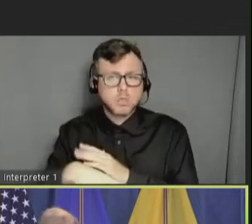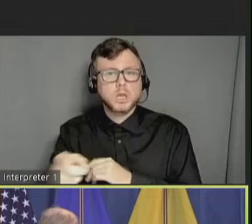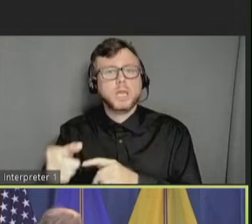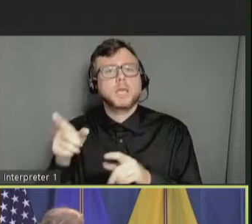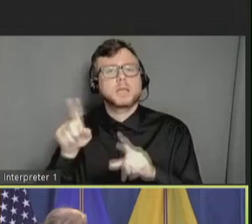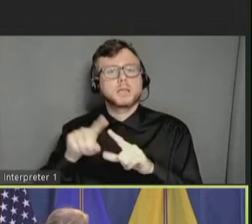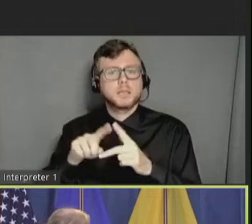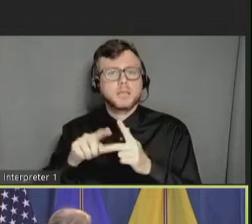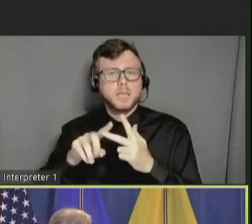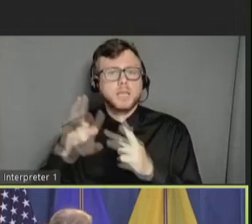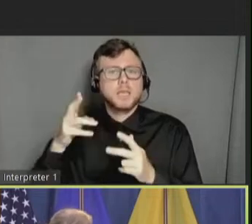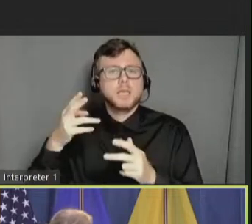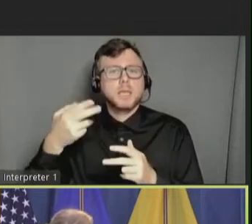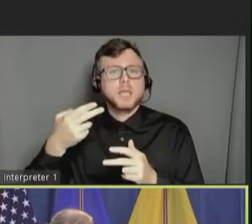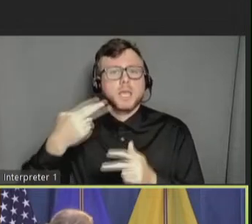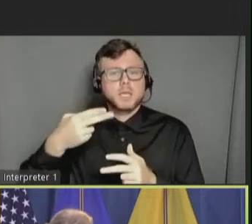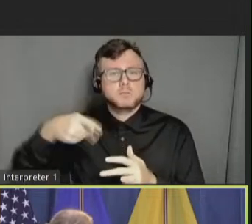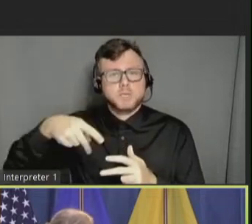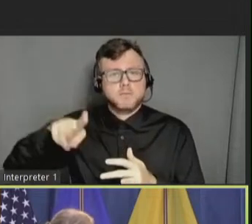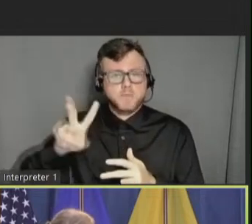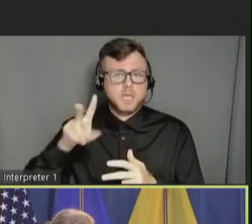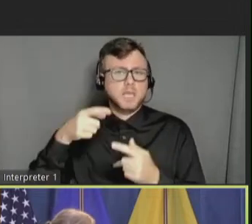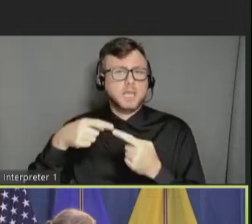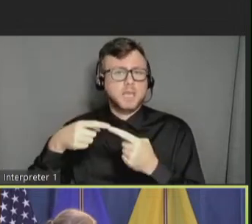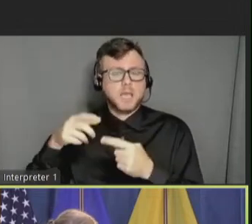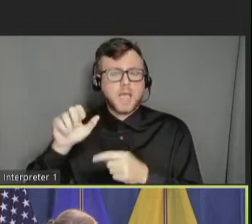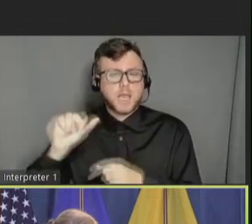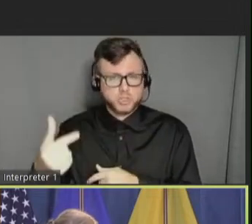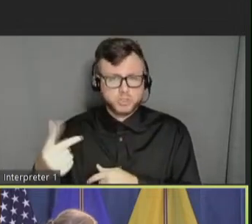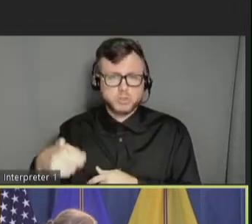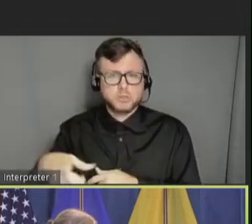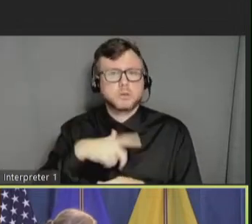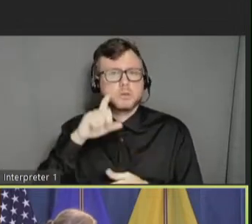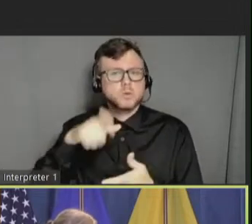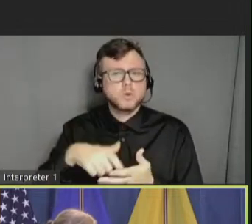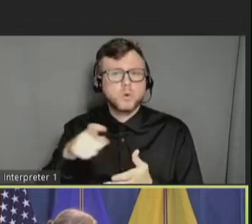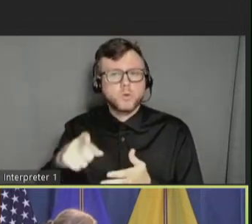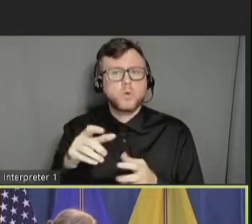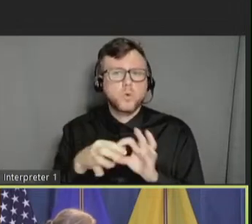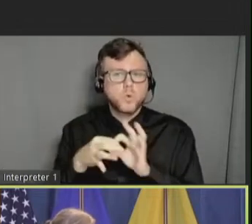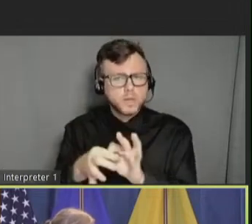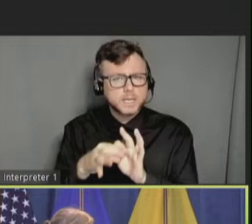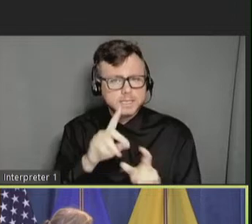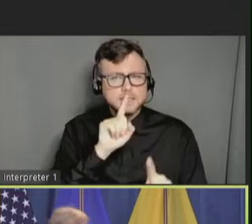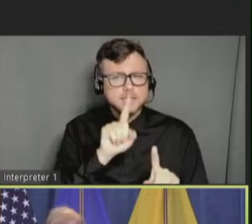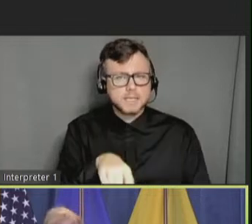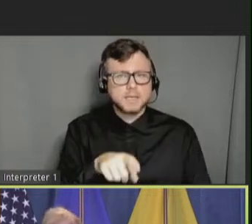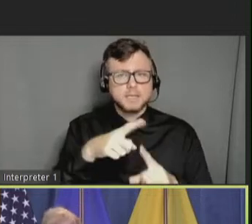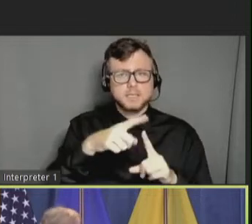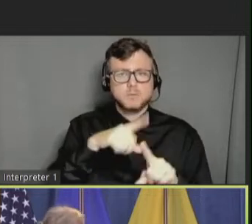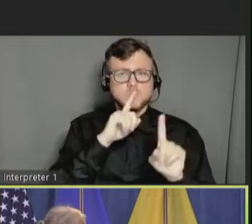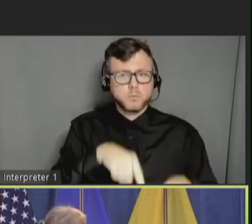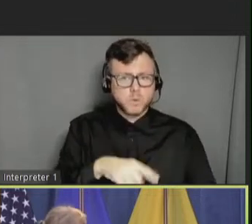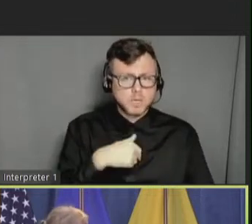with the T cell response. And we are planning on a phase 1b trial, which will be initiated Q1